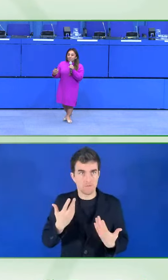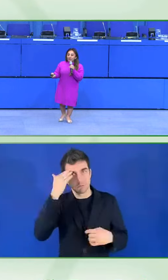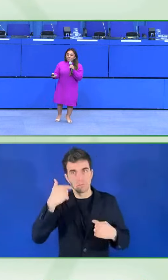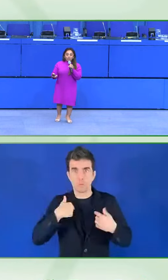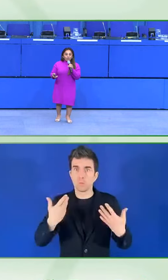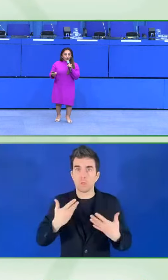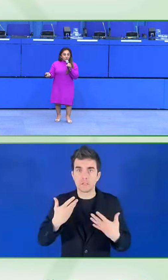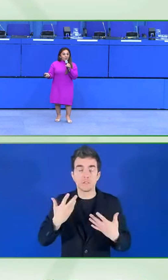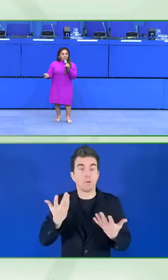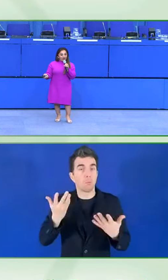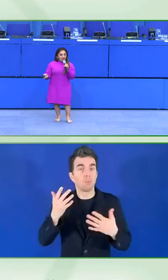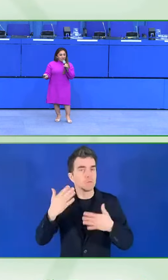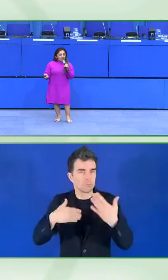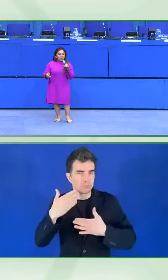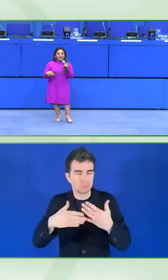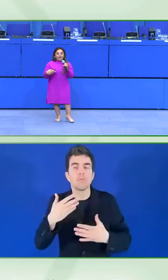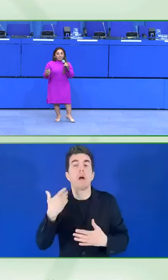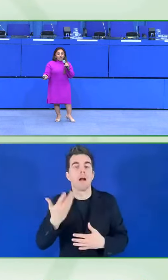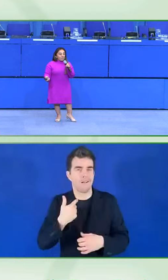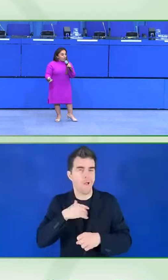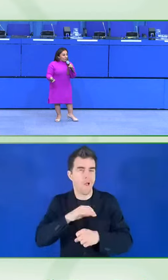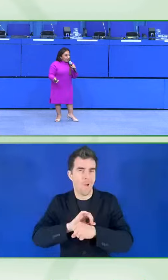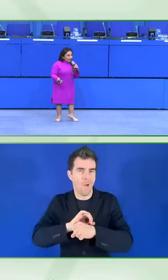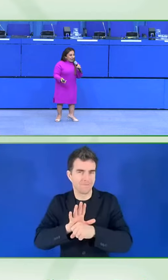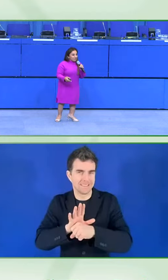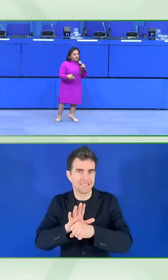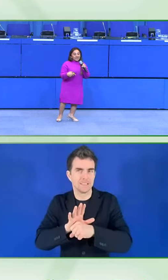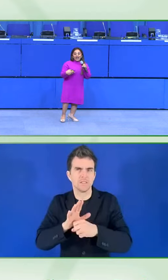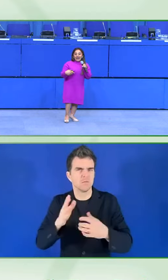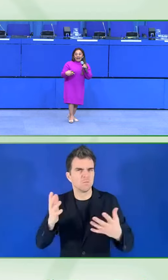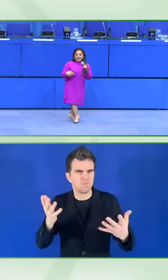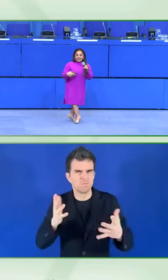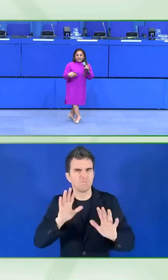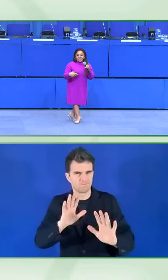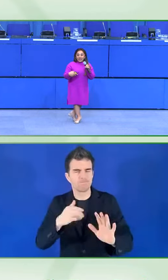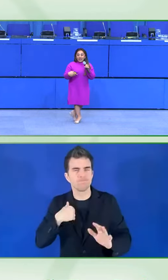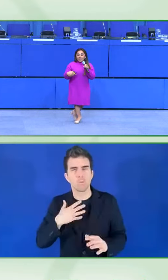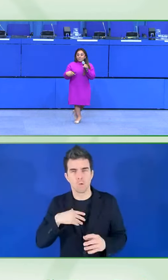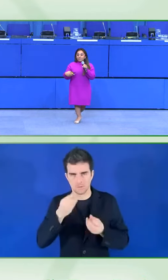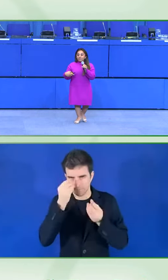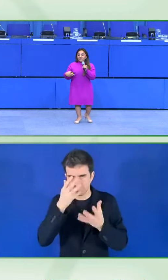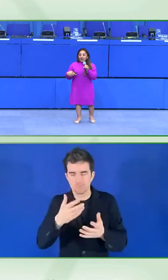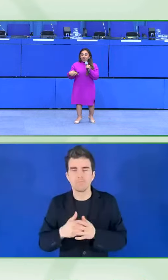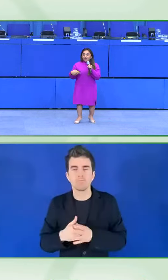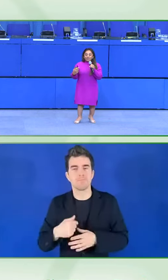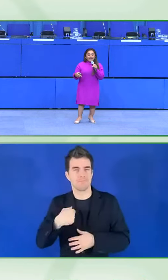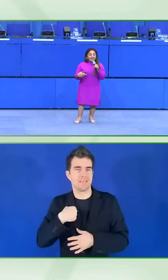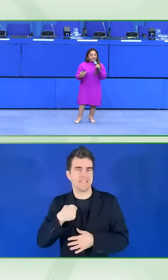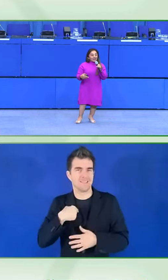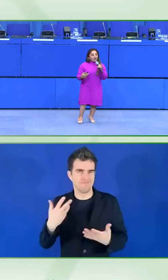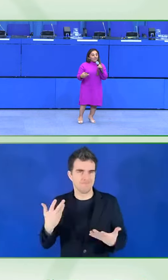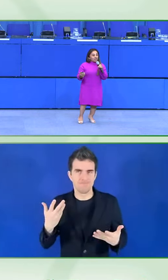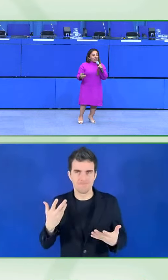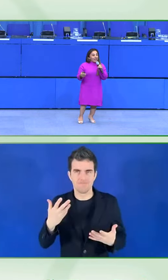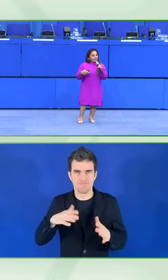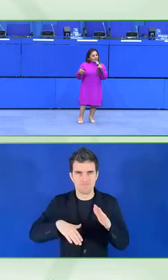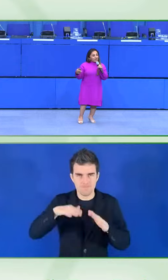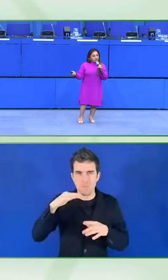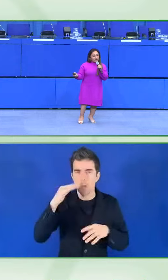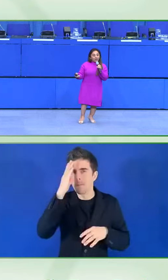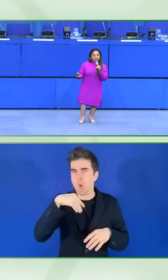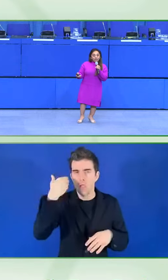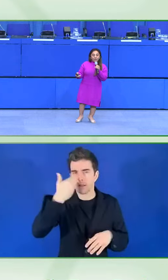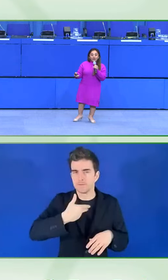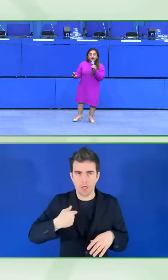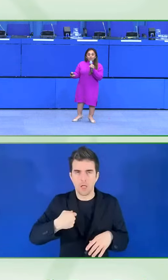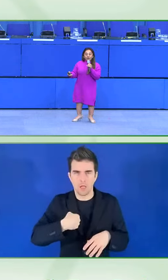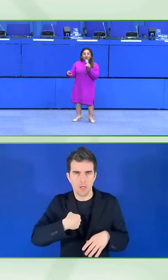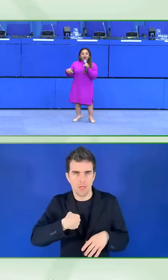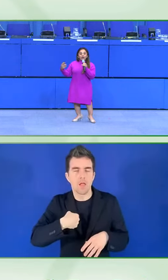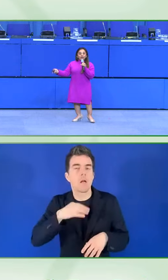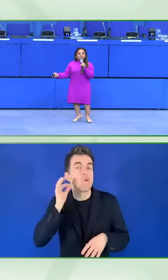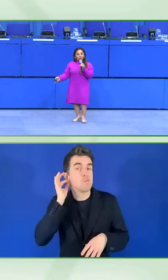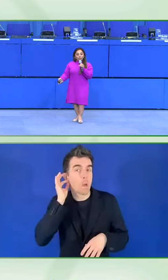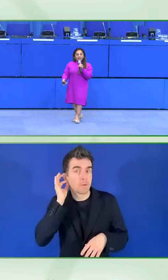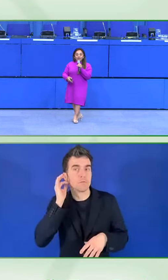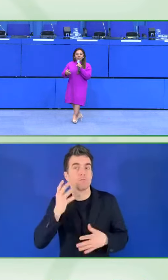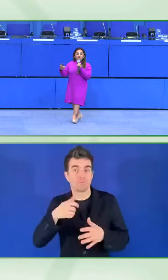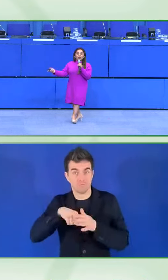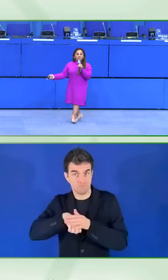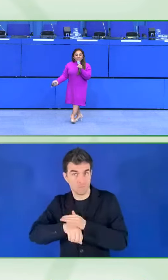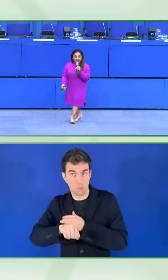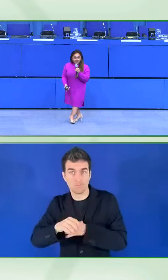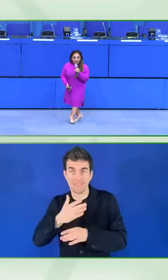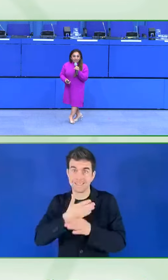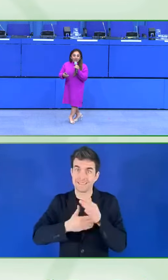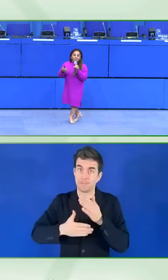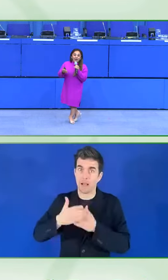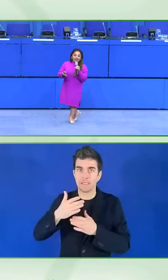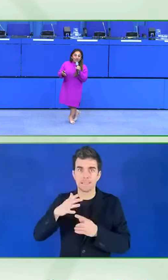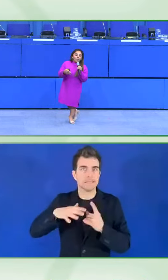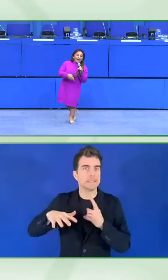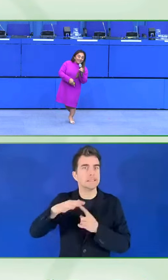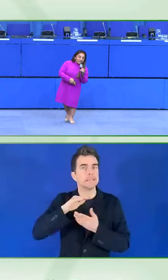I am wearing a bright pink dress today and I am from the UK and I work with lots of different